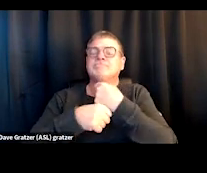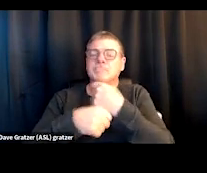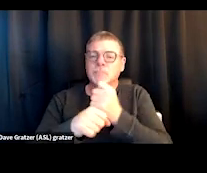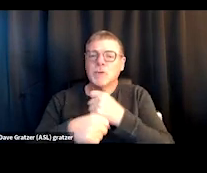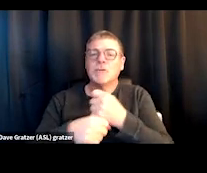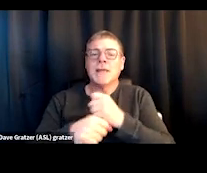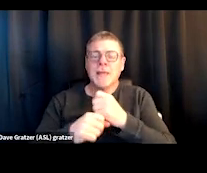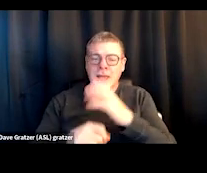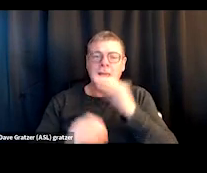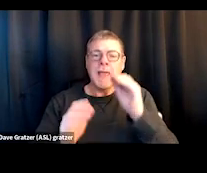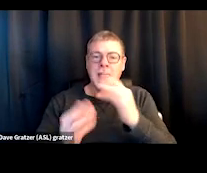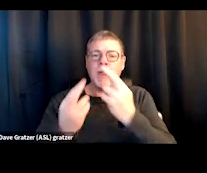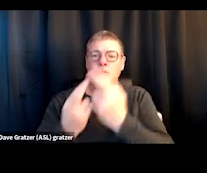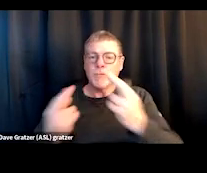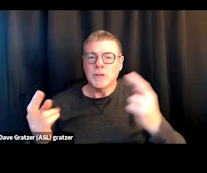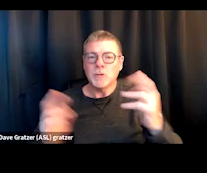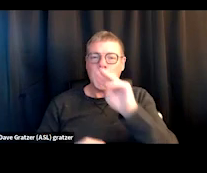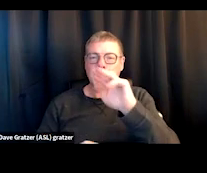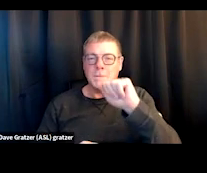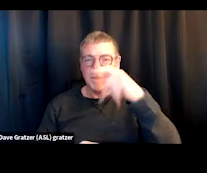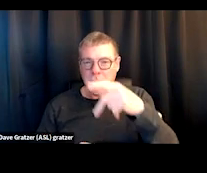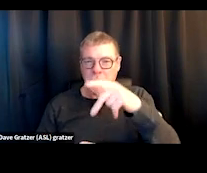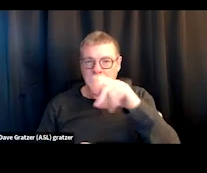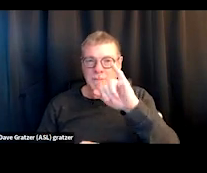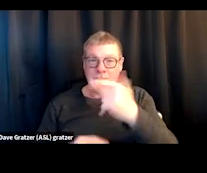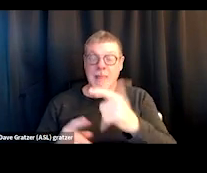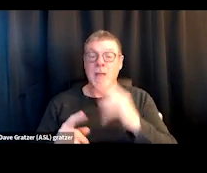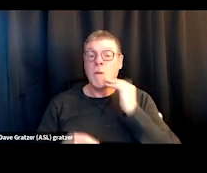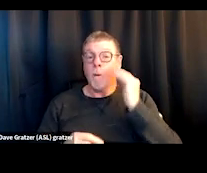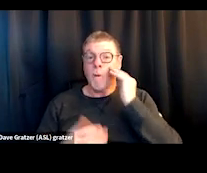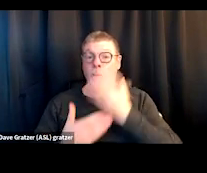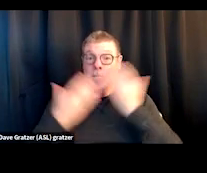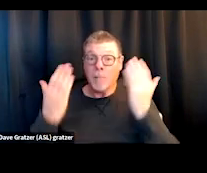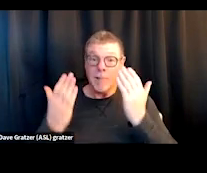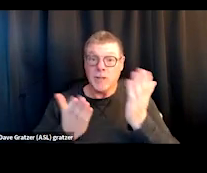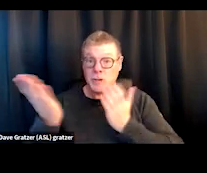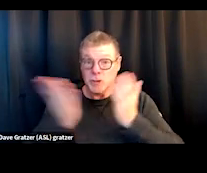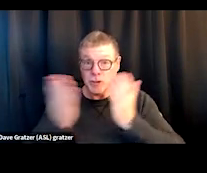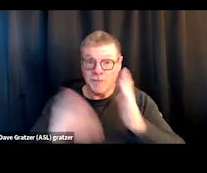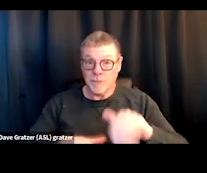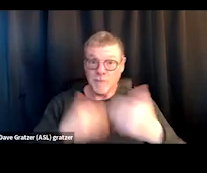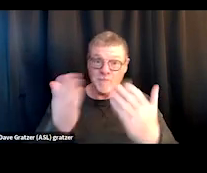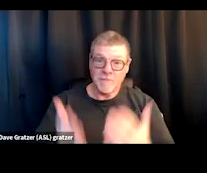doing resource mapping so that we know, as a homeless service provider, as a provider of supportive housing,